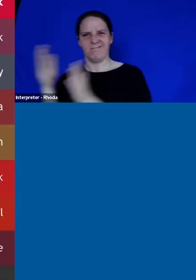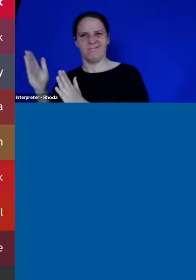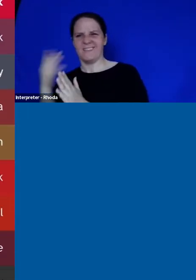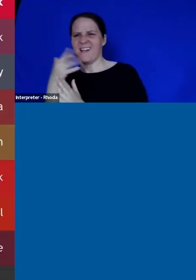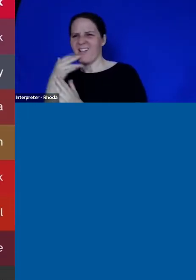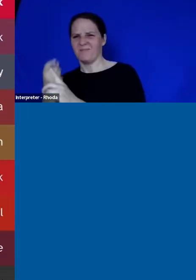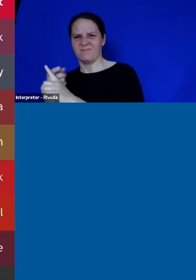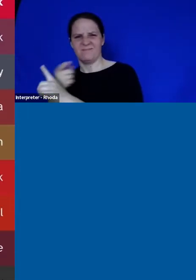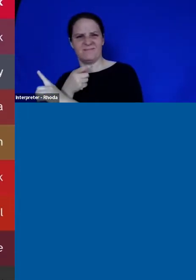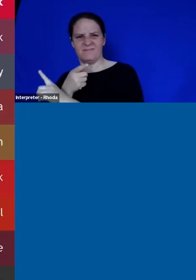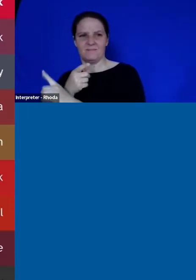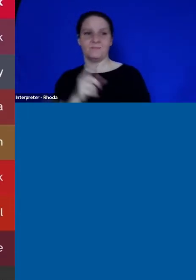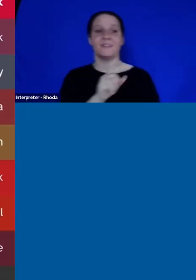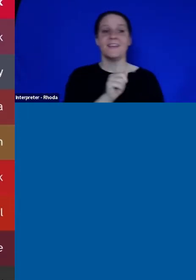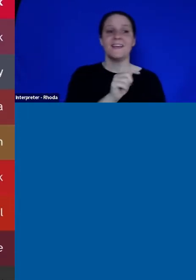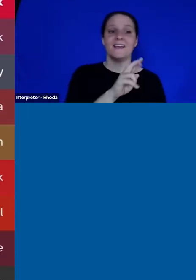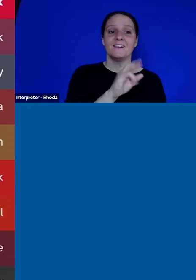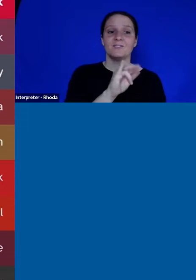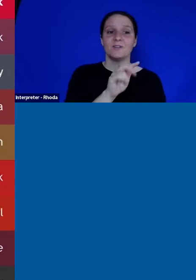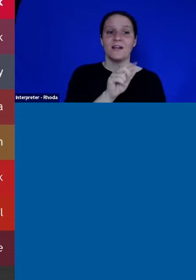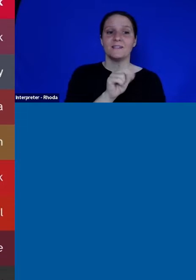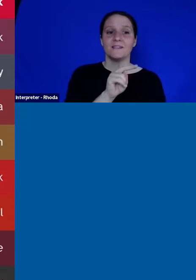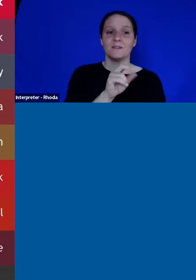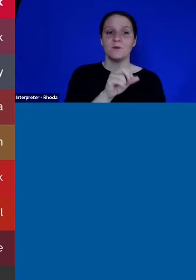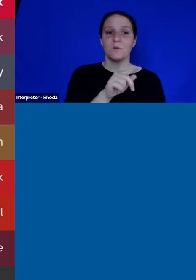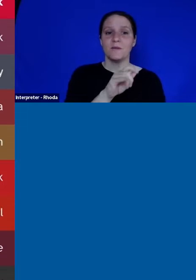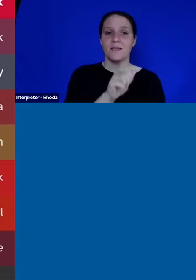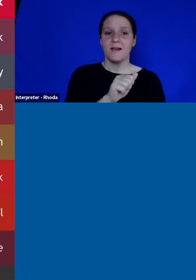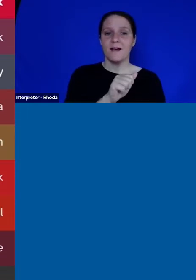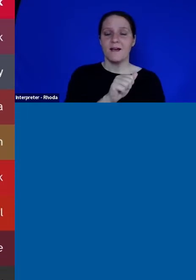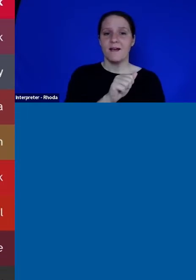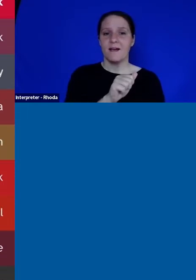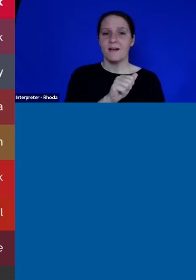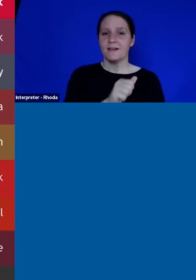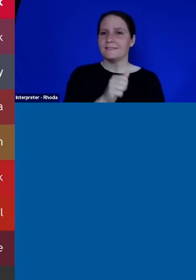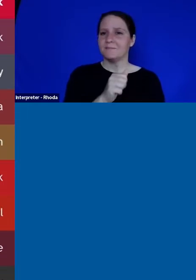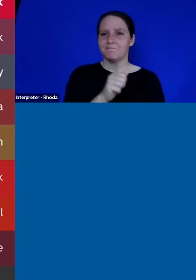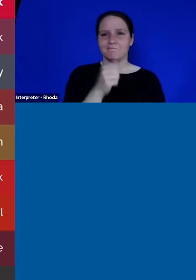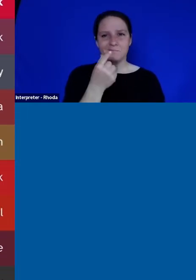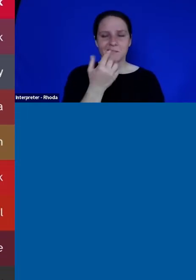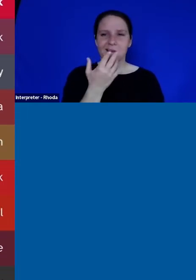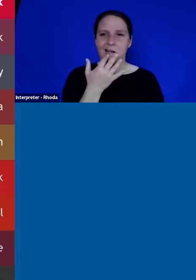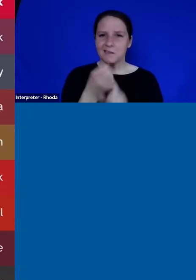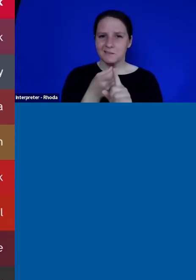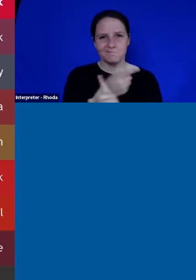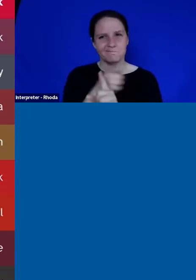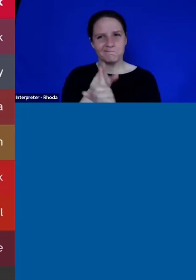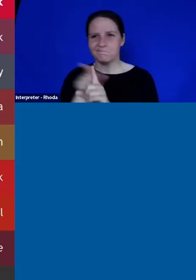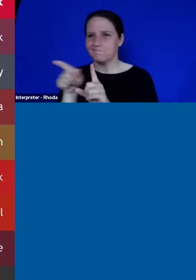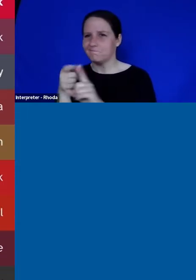With Tritanopia, or full blue-blind, greens can look like a darker cyan, yellow looks like a pale lavender,